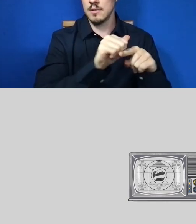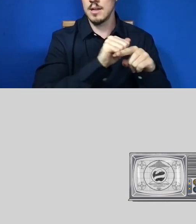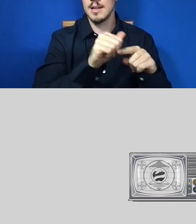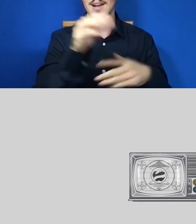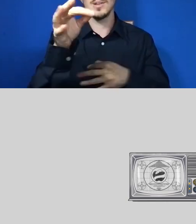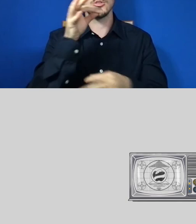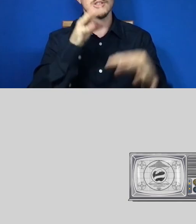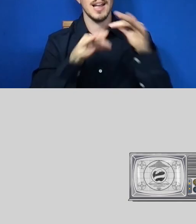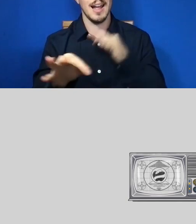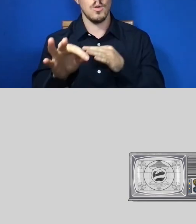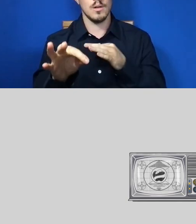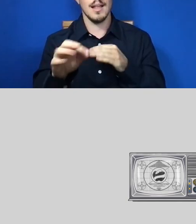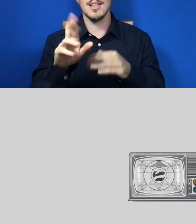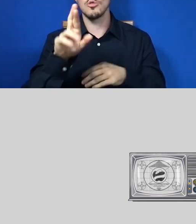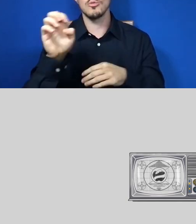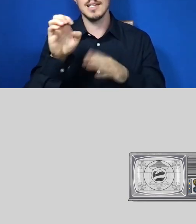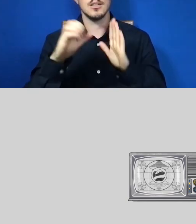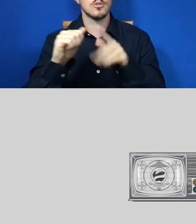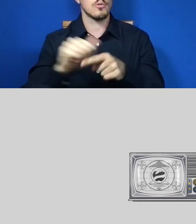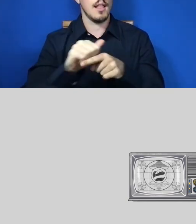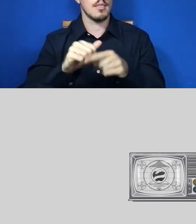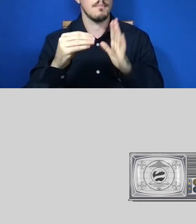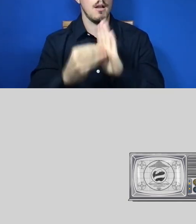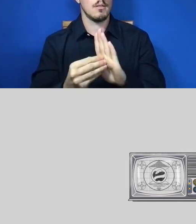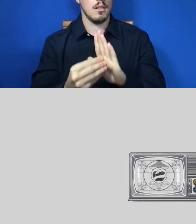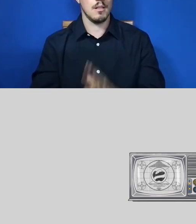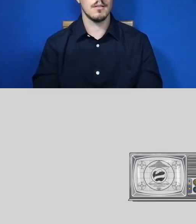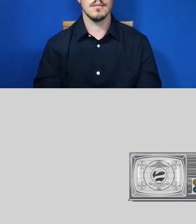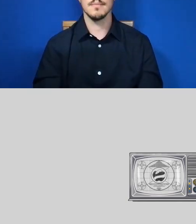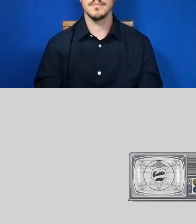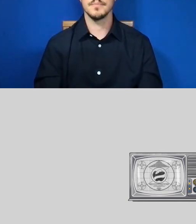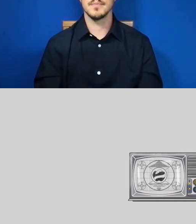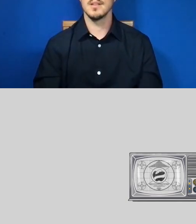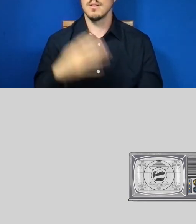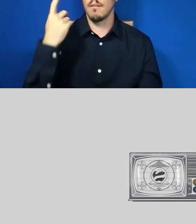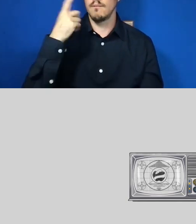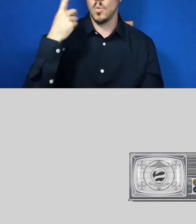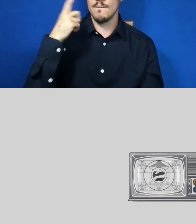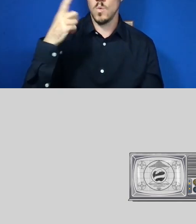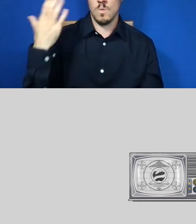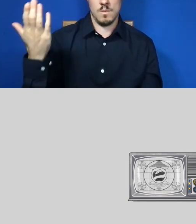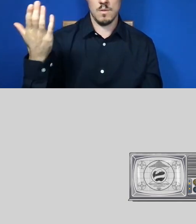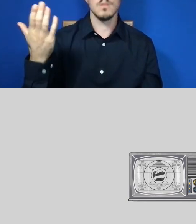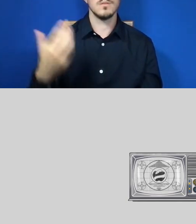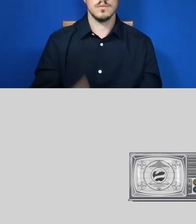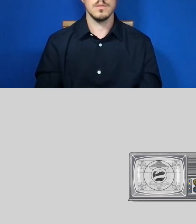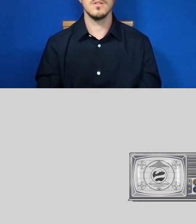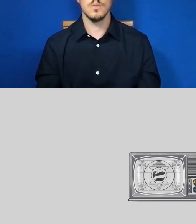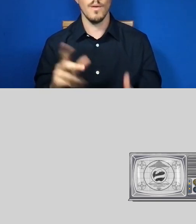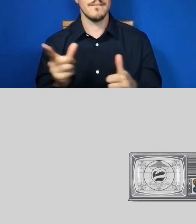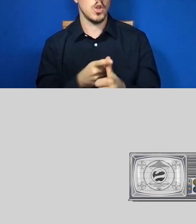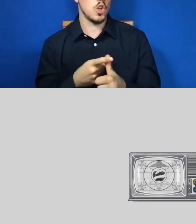and we switch out the data and then retrain the model. So why should you use transfer learning? Well first of all,